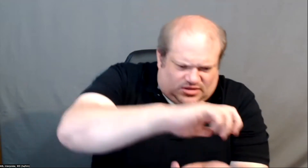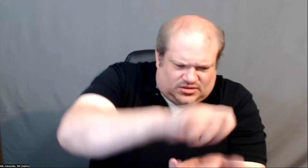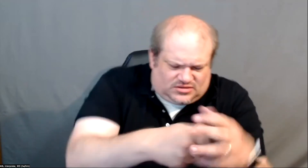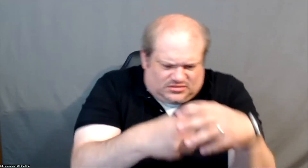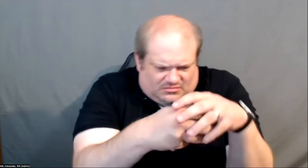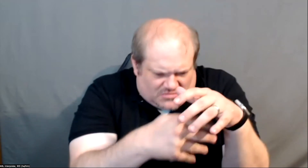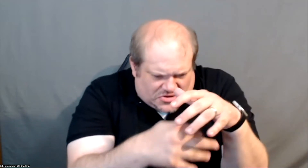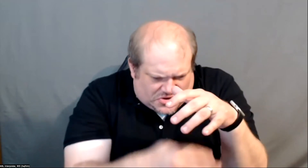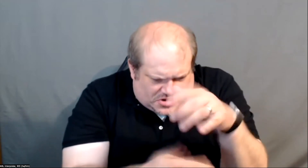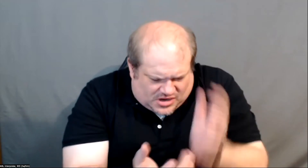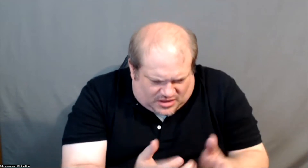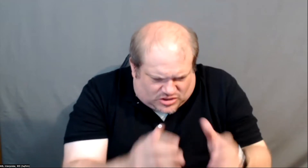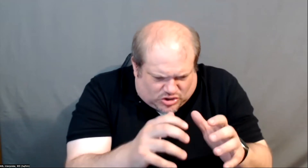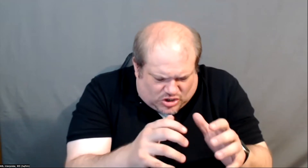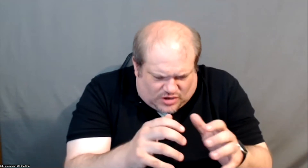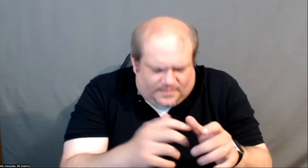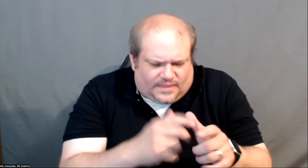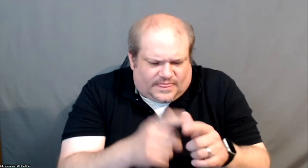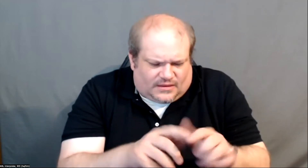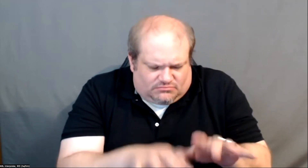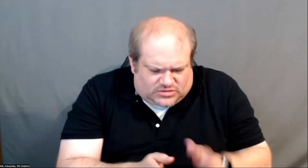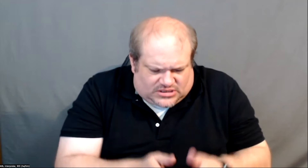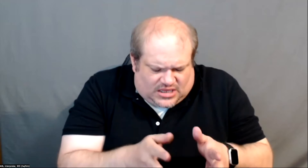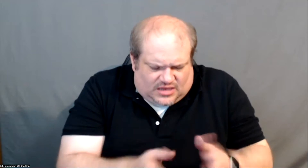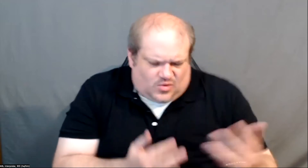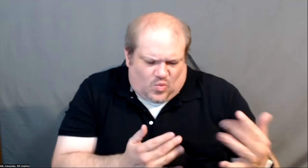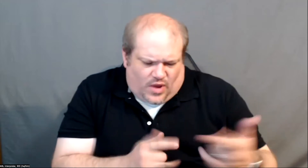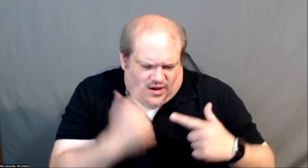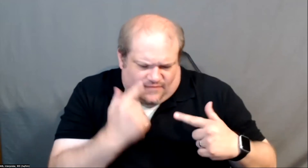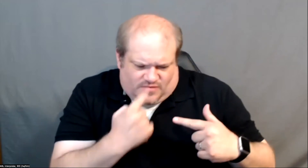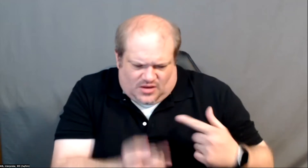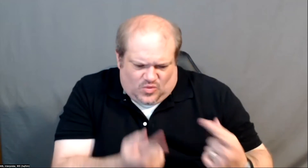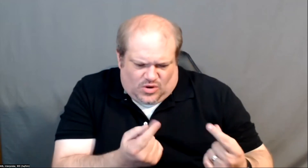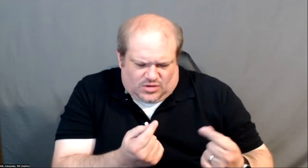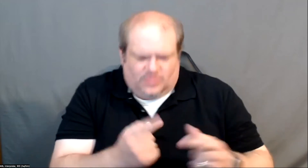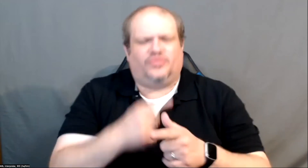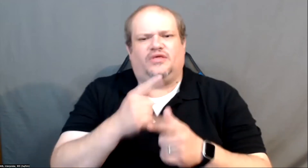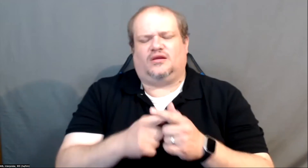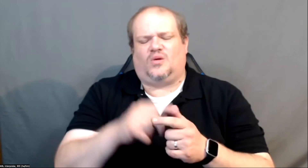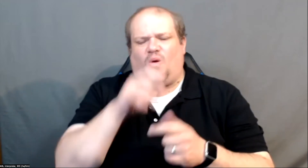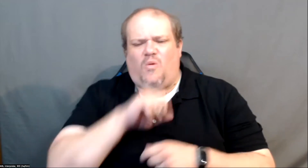into the glass jar, sits at the bottom awaiting instructions. Your eight-year-old hands reach towards the cabinet,